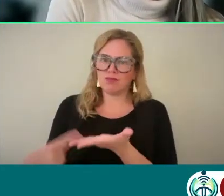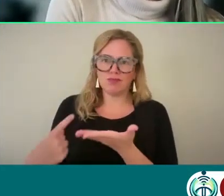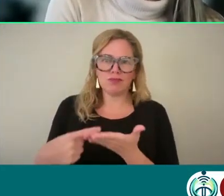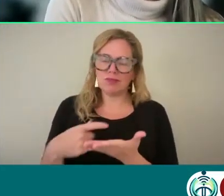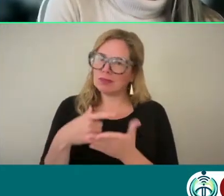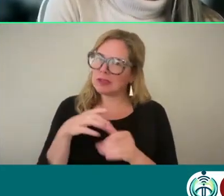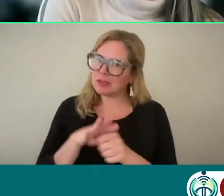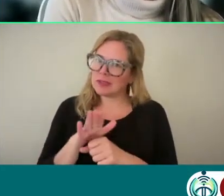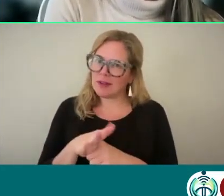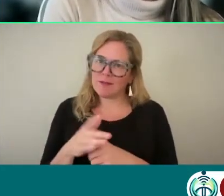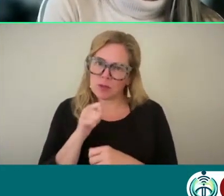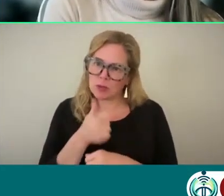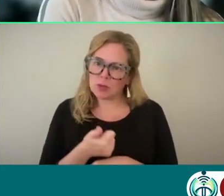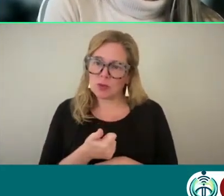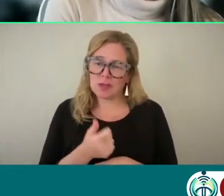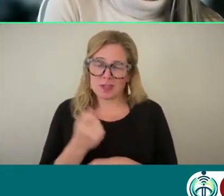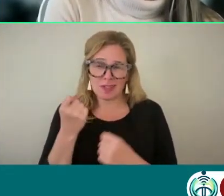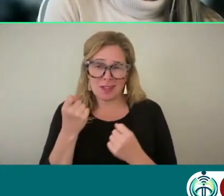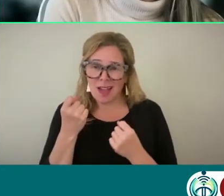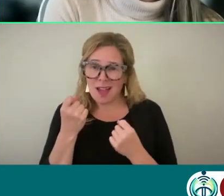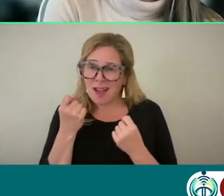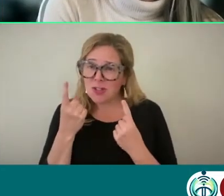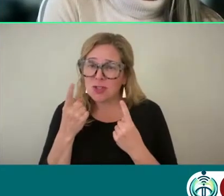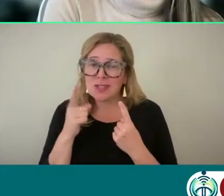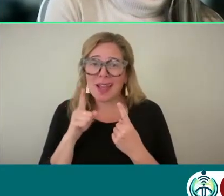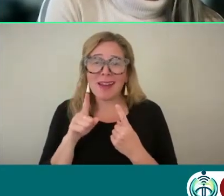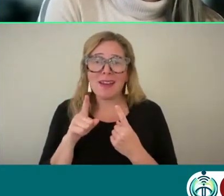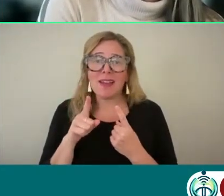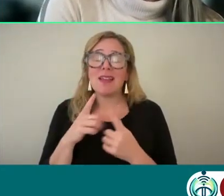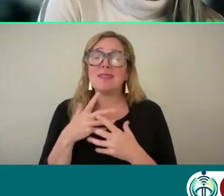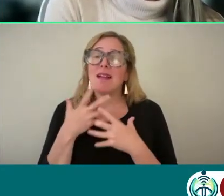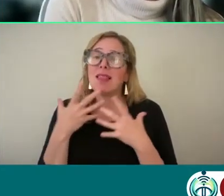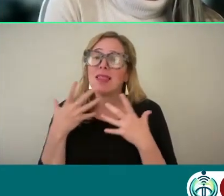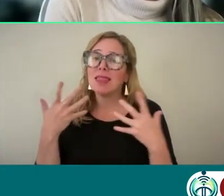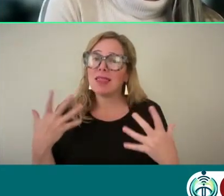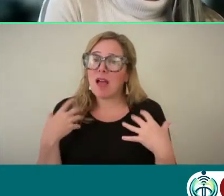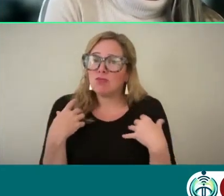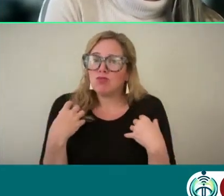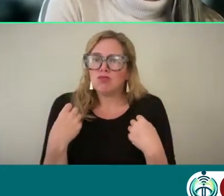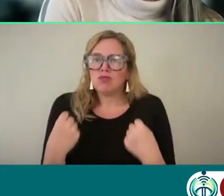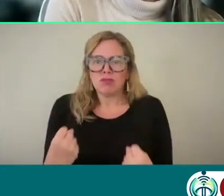takes for any disabled individual to go to a doctor, especially when oftentimes,